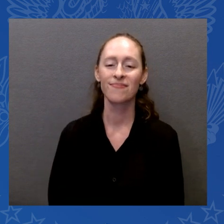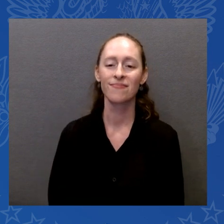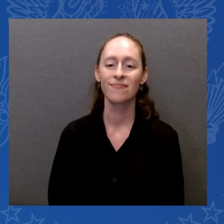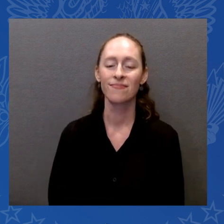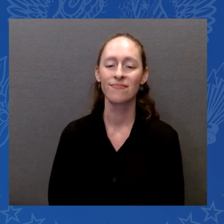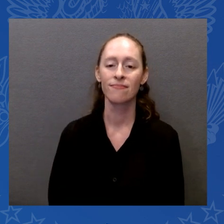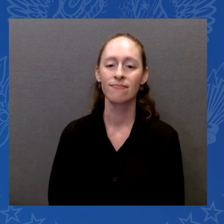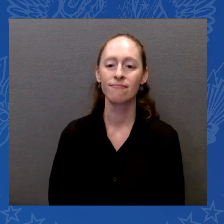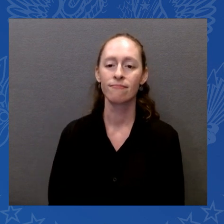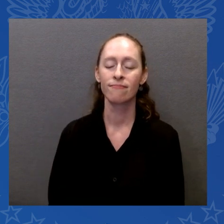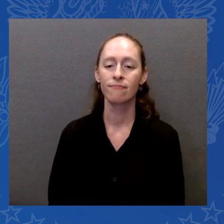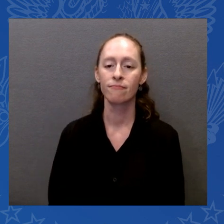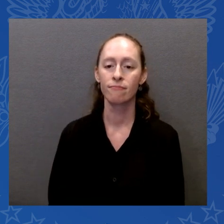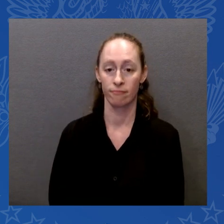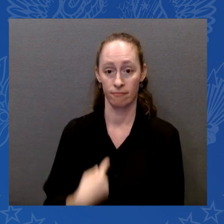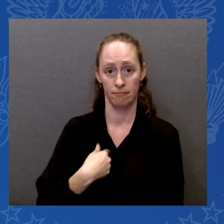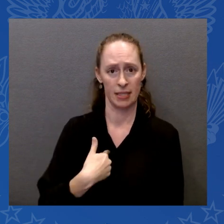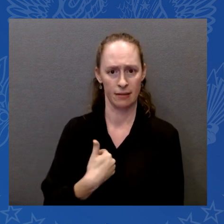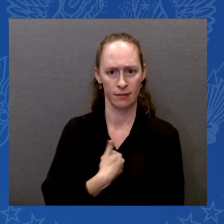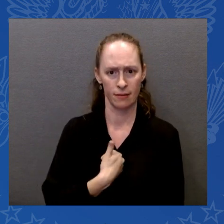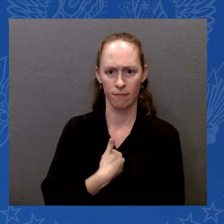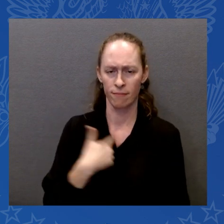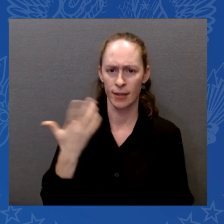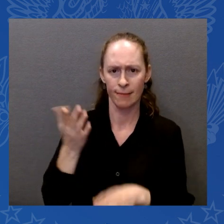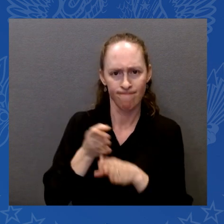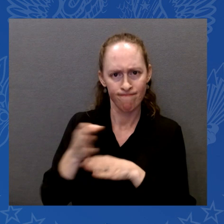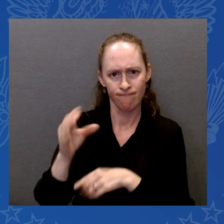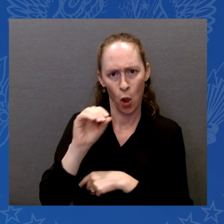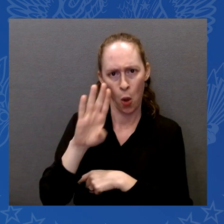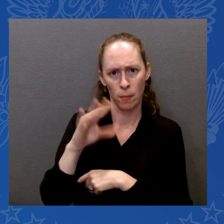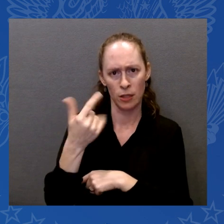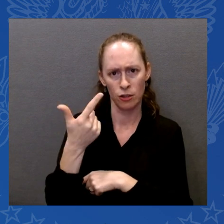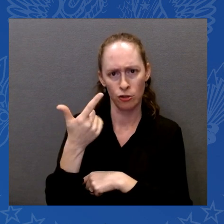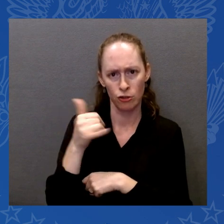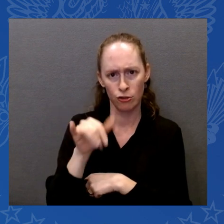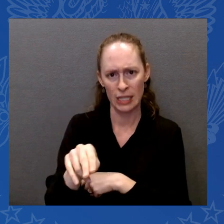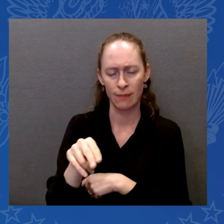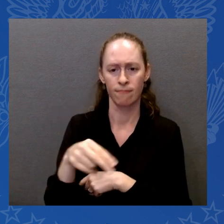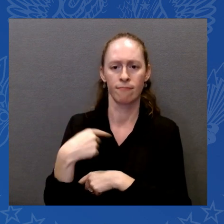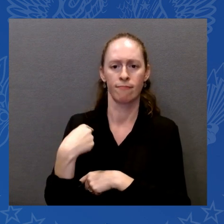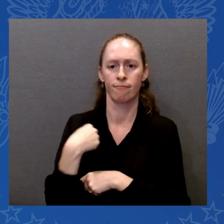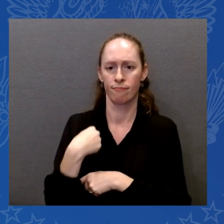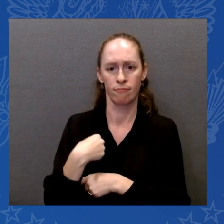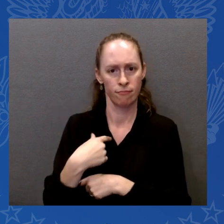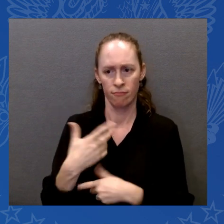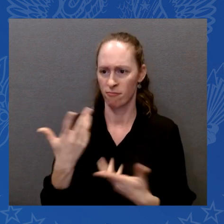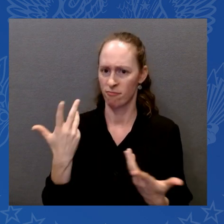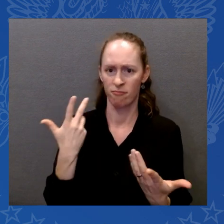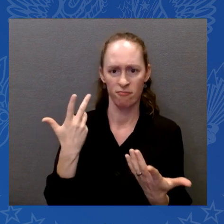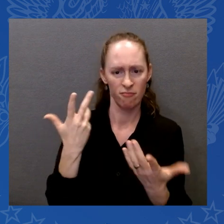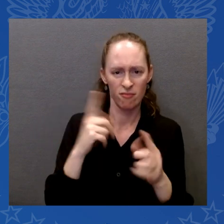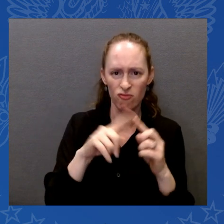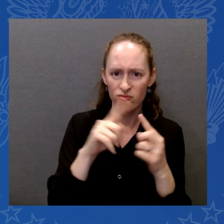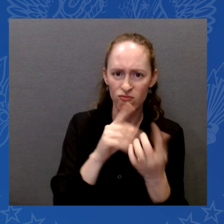I'm a fellow of the American College of OB-GYNs and currently provide care in Georgia. Growing up in the South,